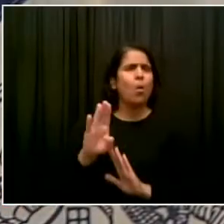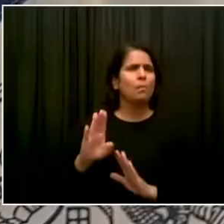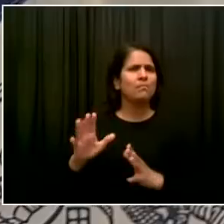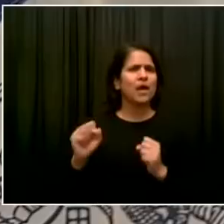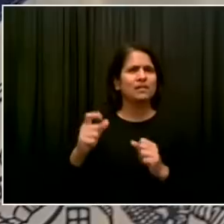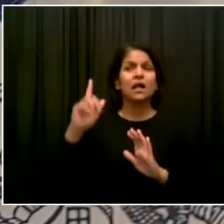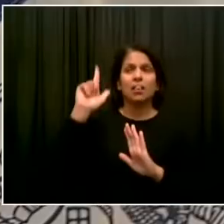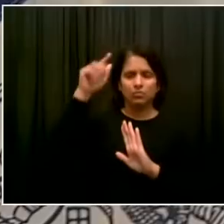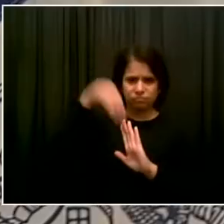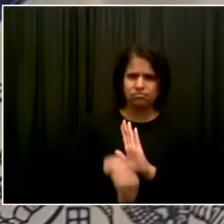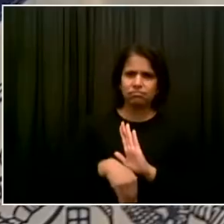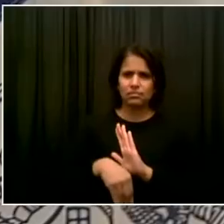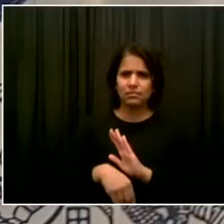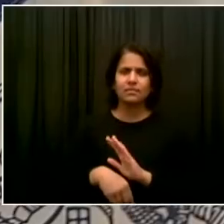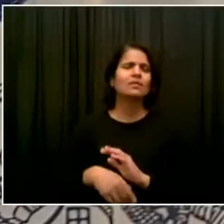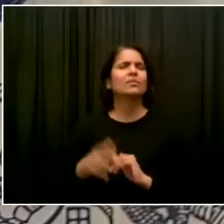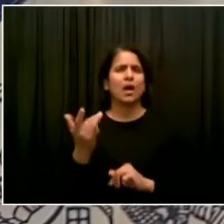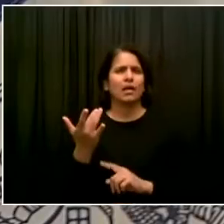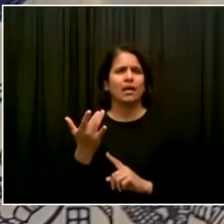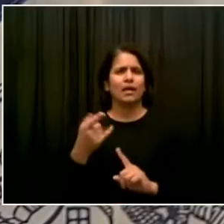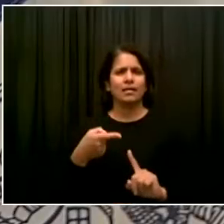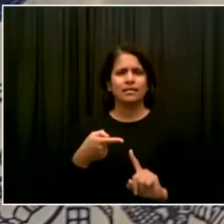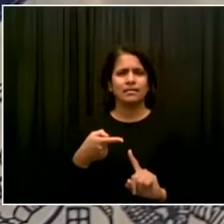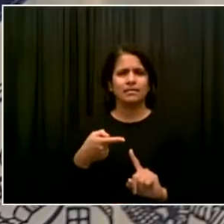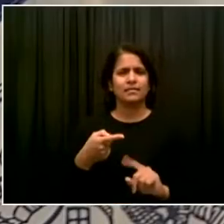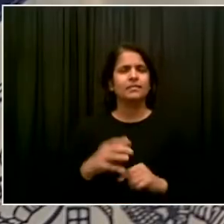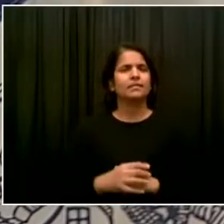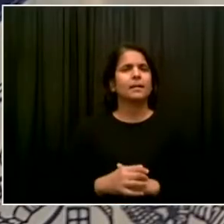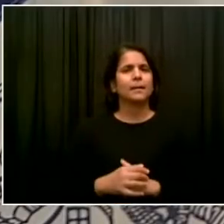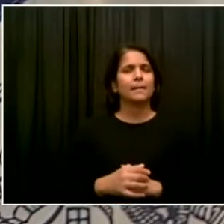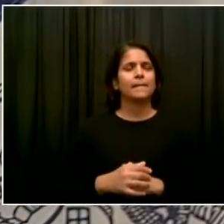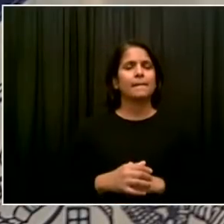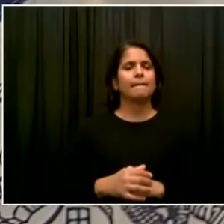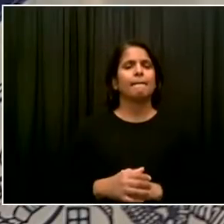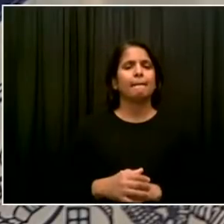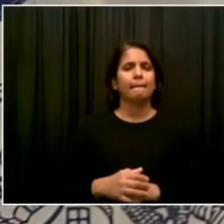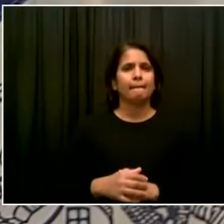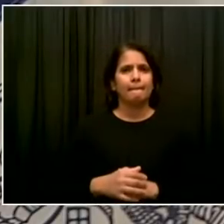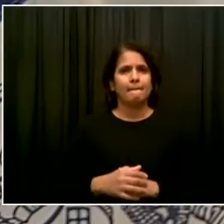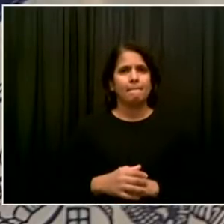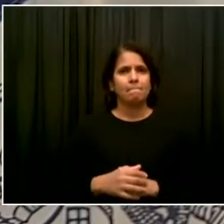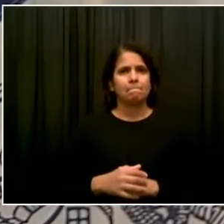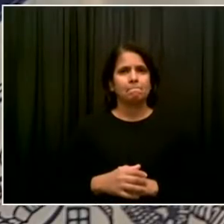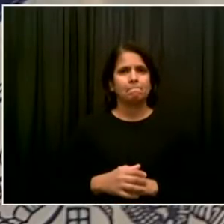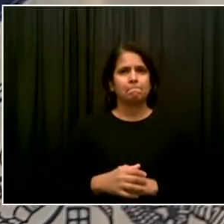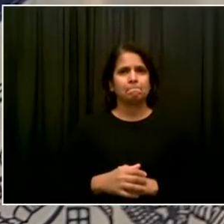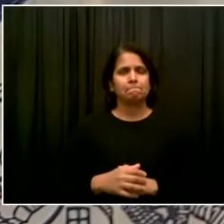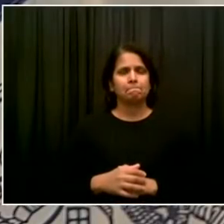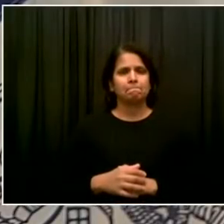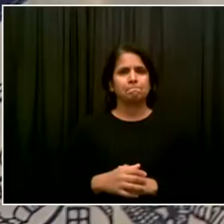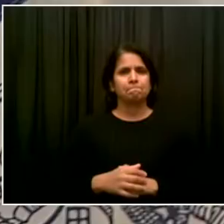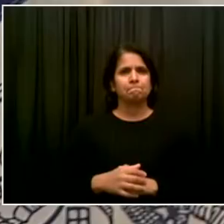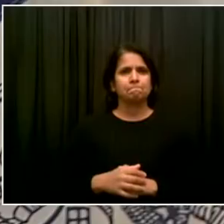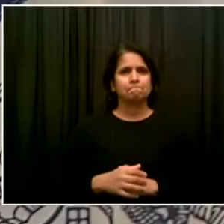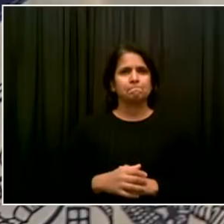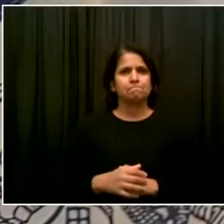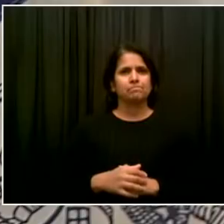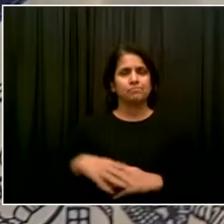EXPLAIN WHY OMICRON INFECTIONS ARE EXPECTED TO SHOW UP IN THE COMING WES EKAND ALSO